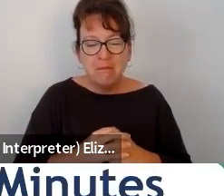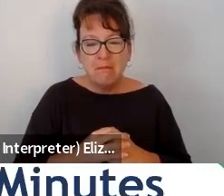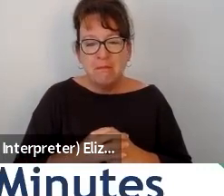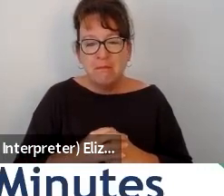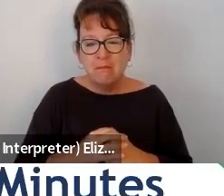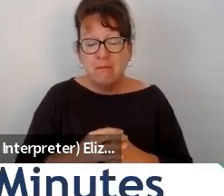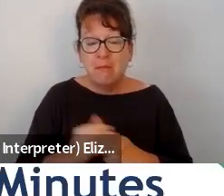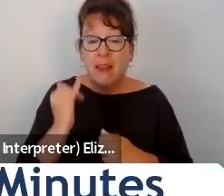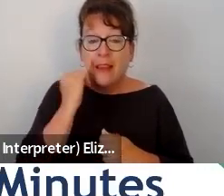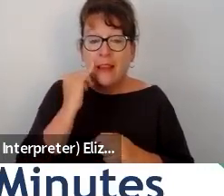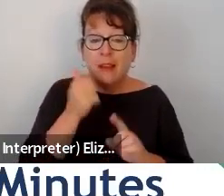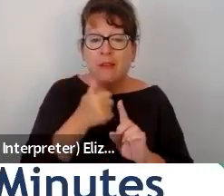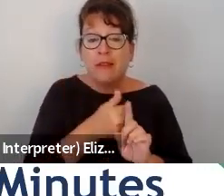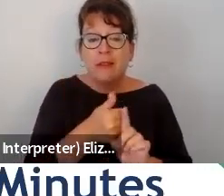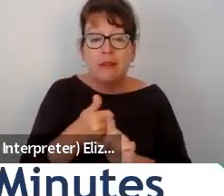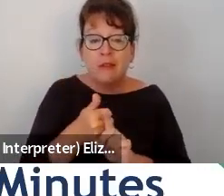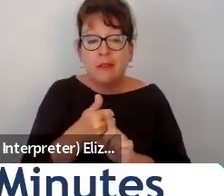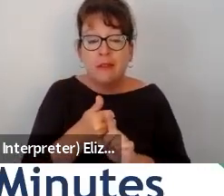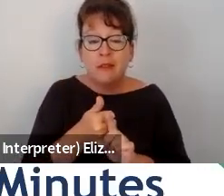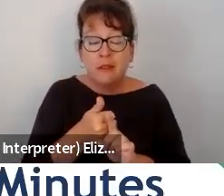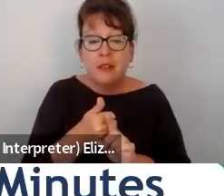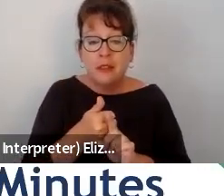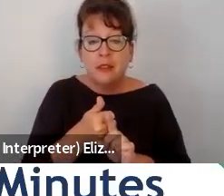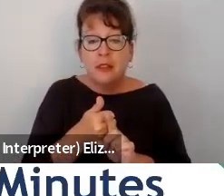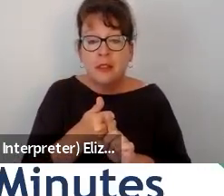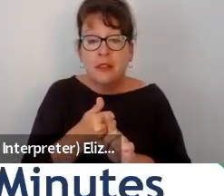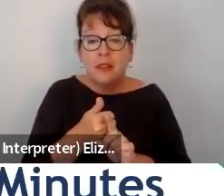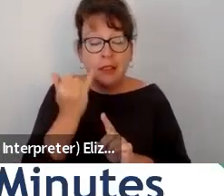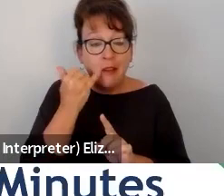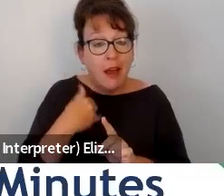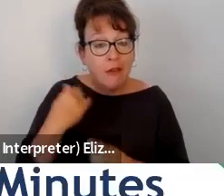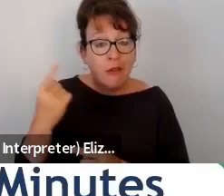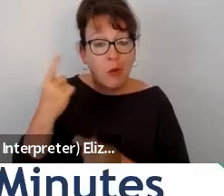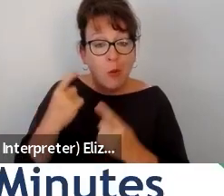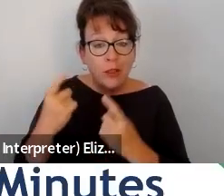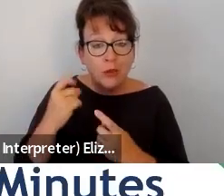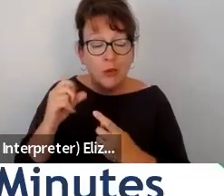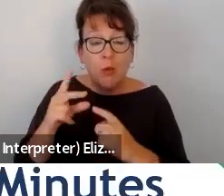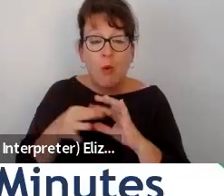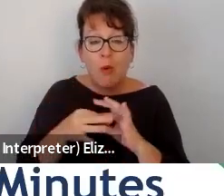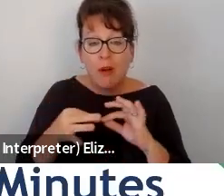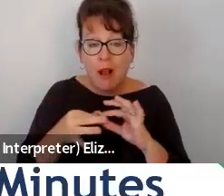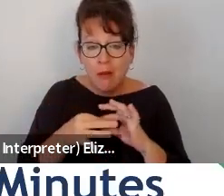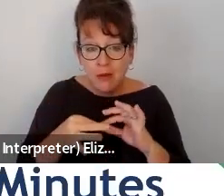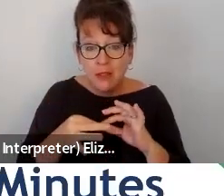wanted to uplift the fact that we're working very closely, in particular, with the Department of